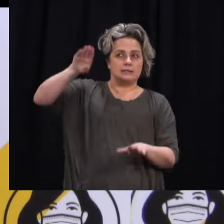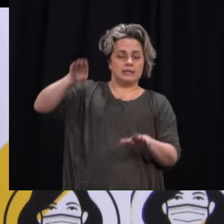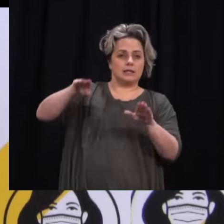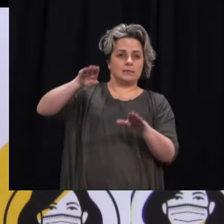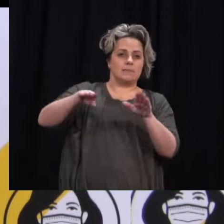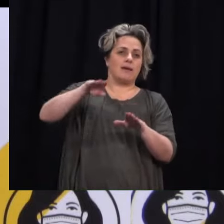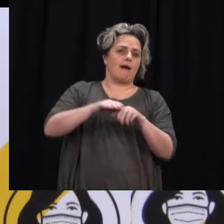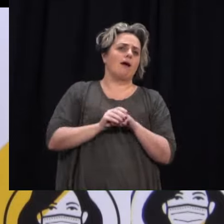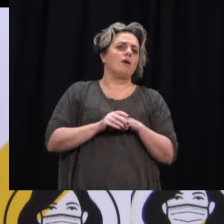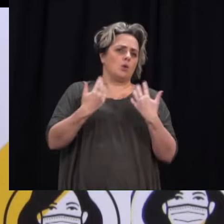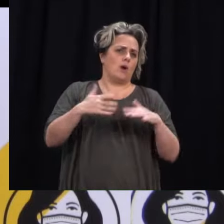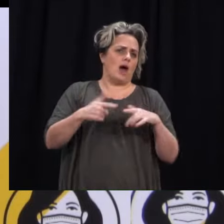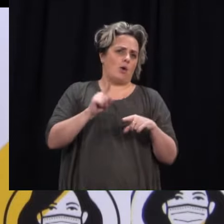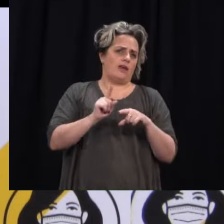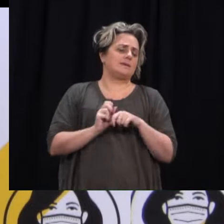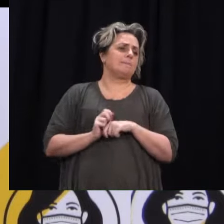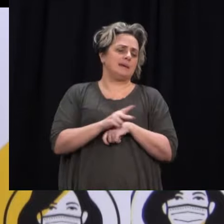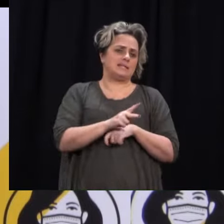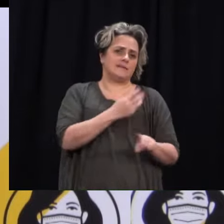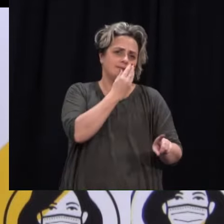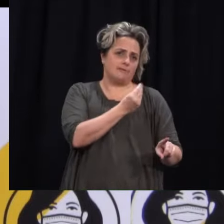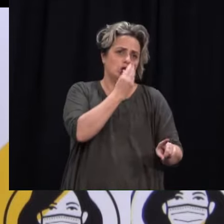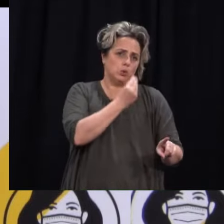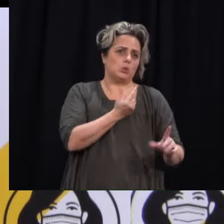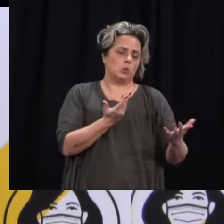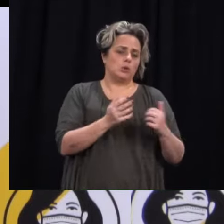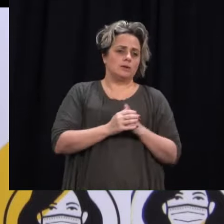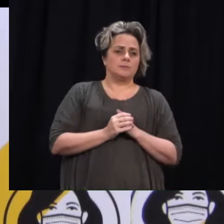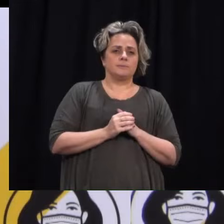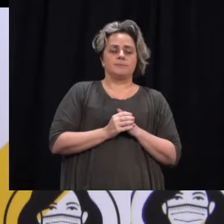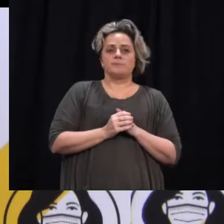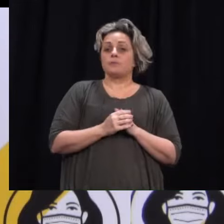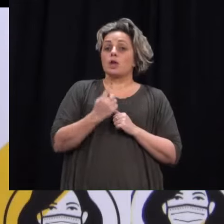or ten deaths a way in Early